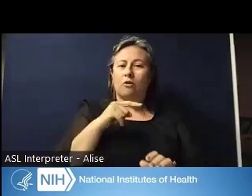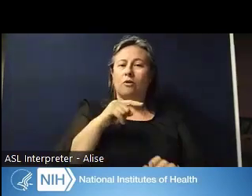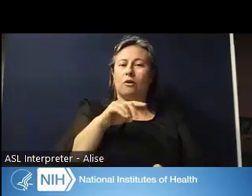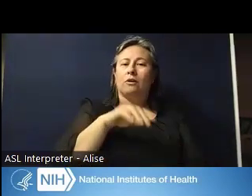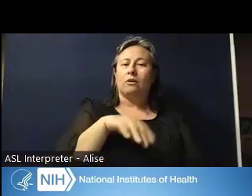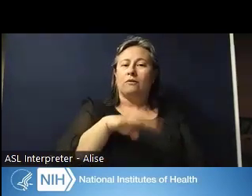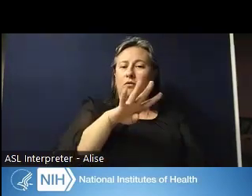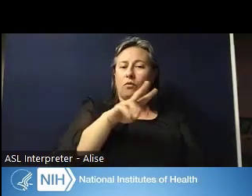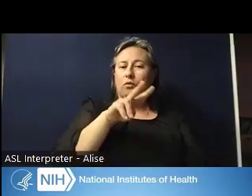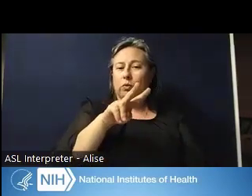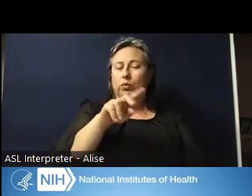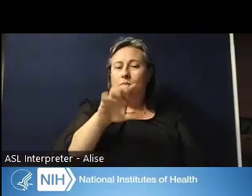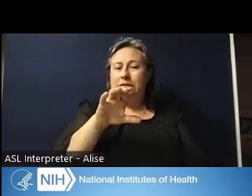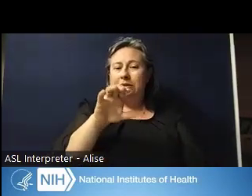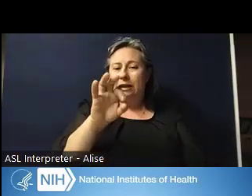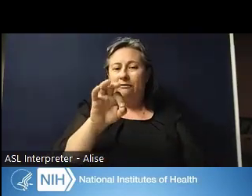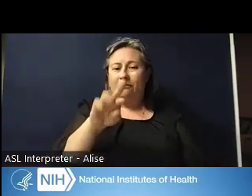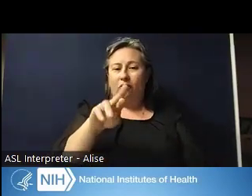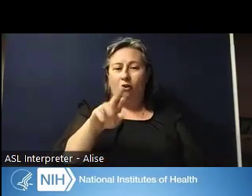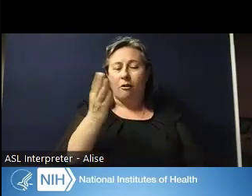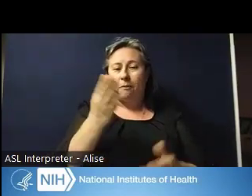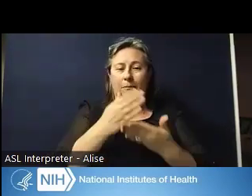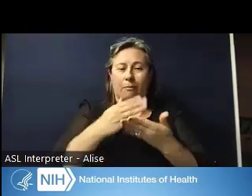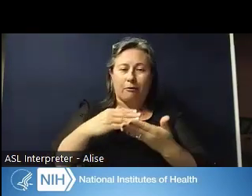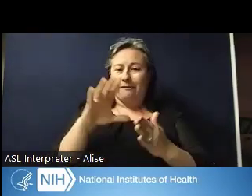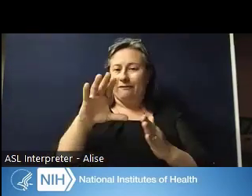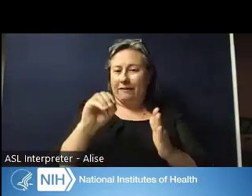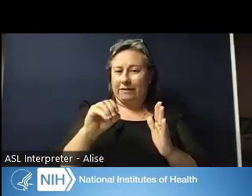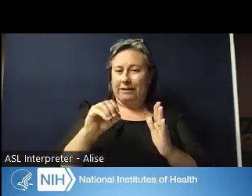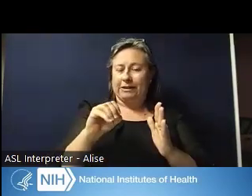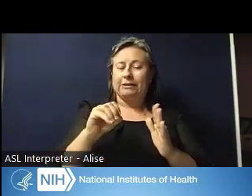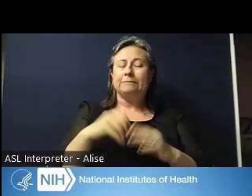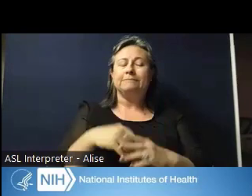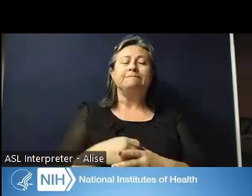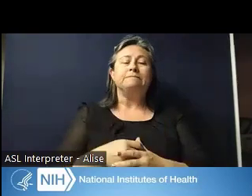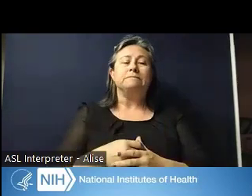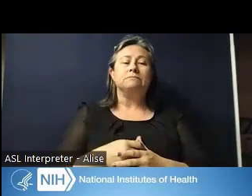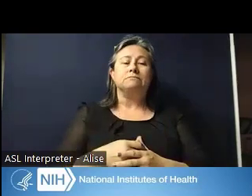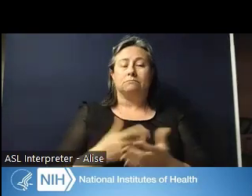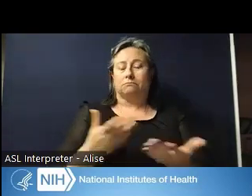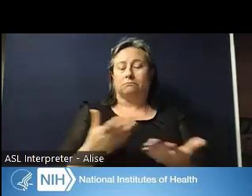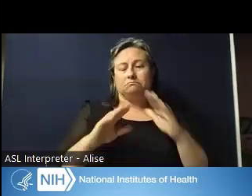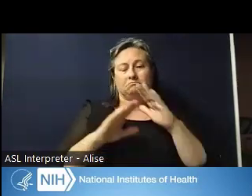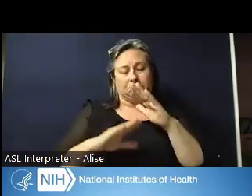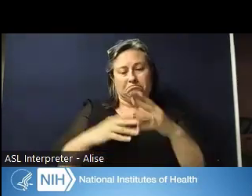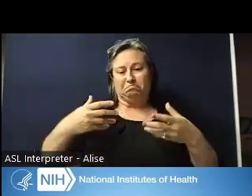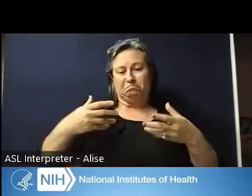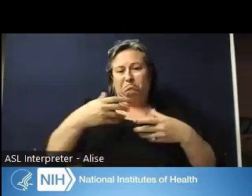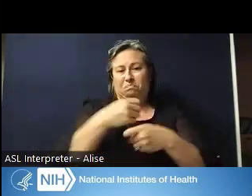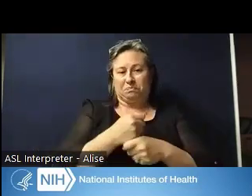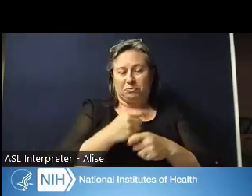noted here, 42 CFR Part 50, and essentially the overarching goal for that